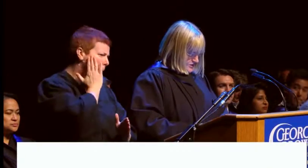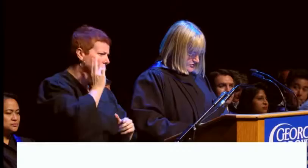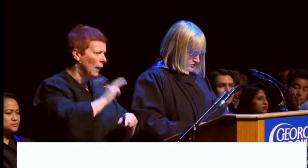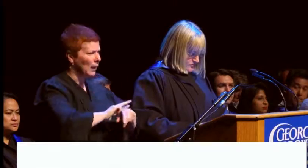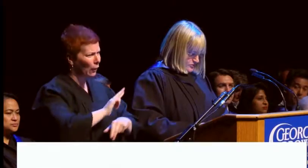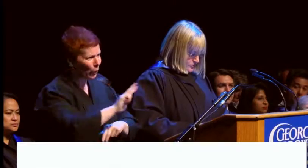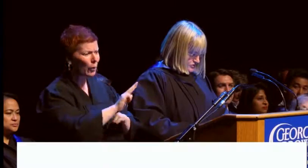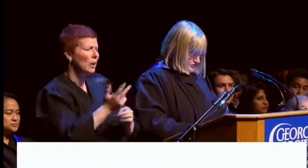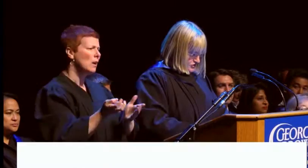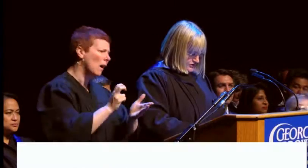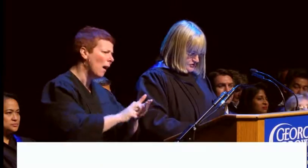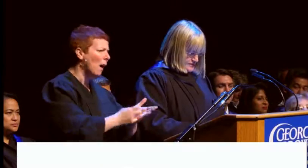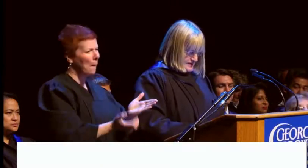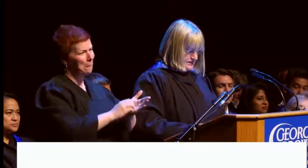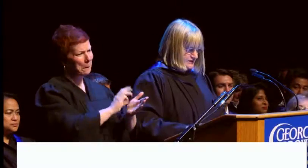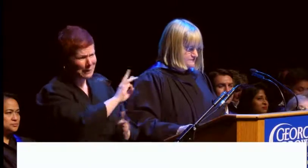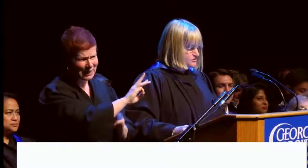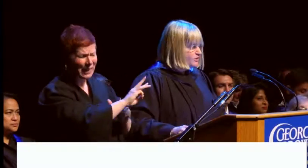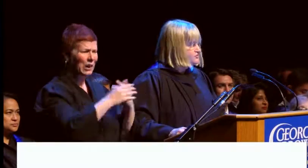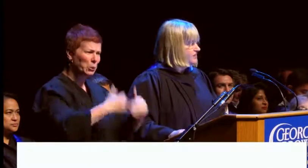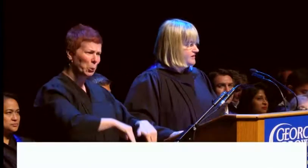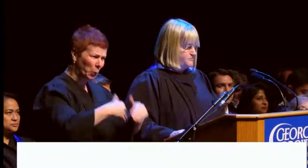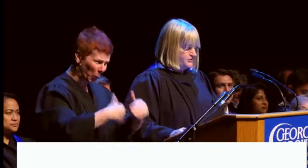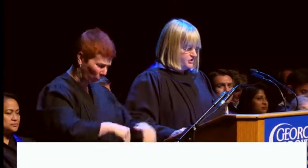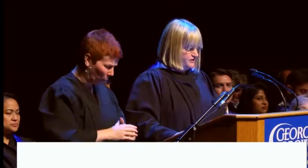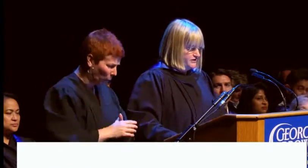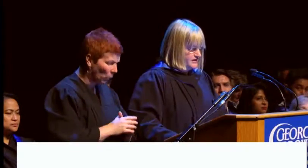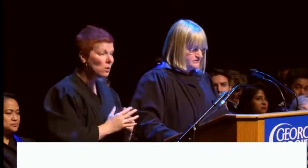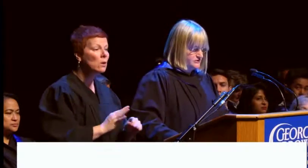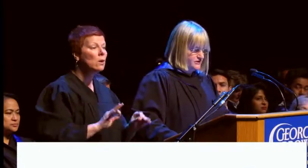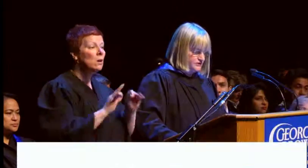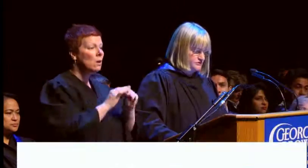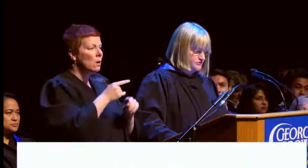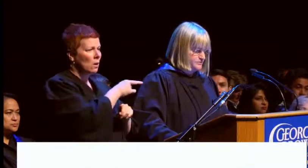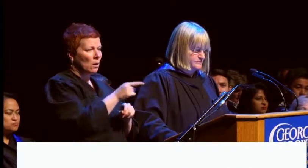ALWAYS TRY TO KEEP YOUR CONTACTS AND CONNECTIONS OPEN.